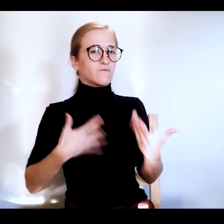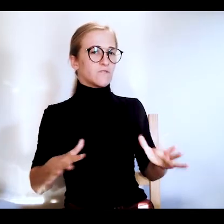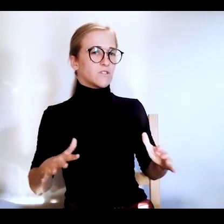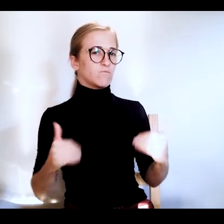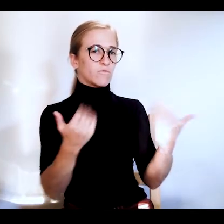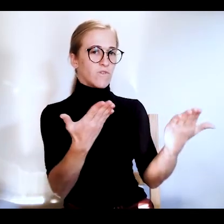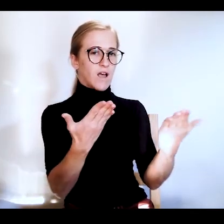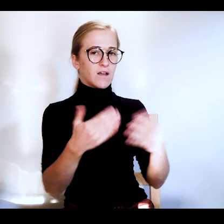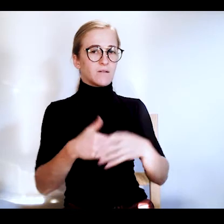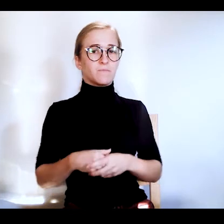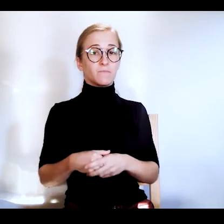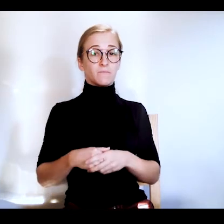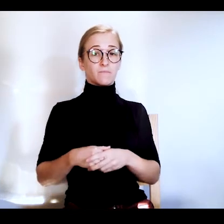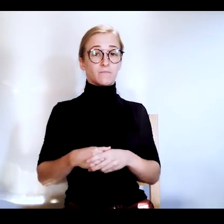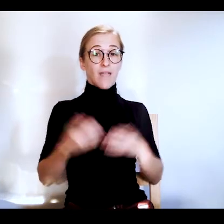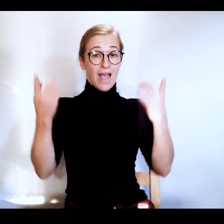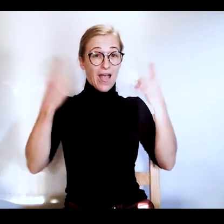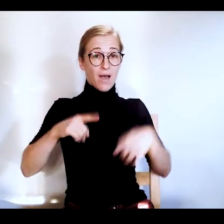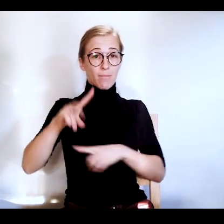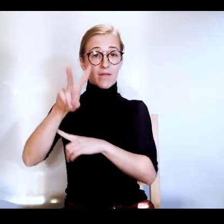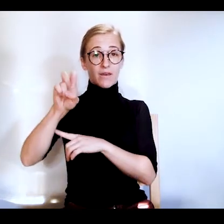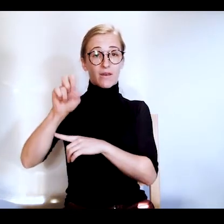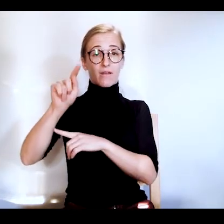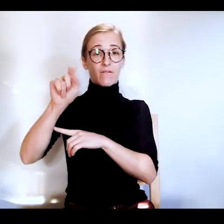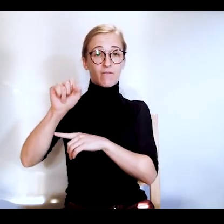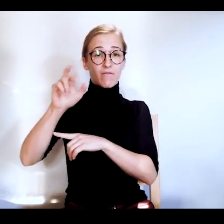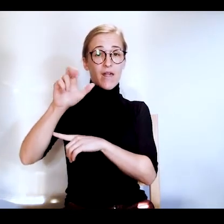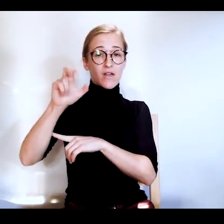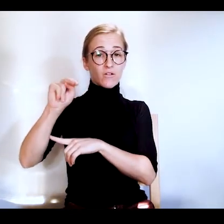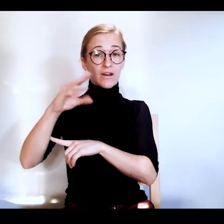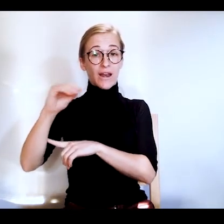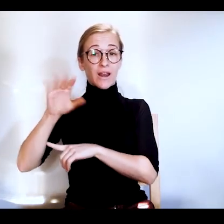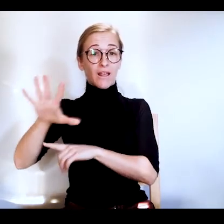When a veteran and his family come